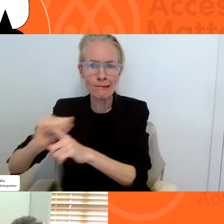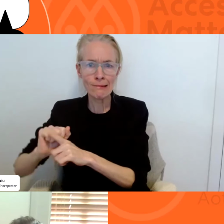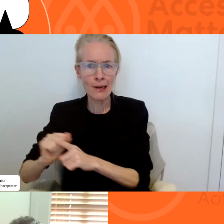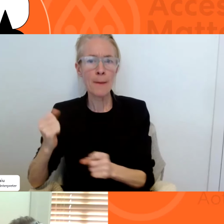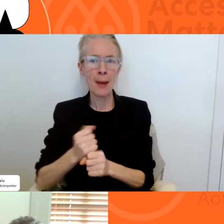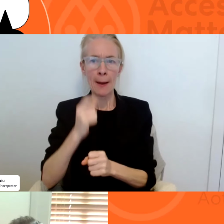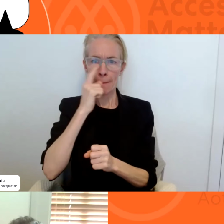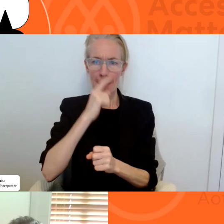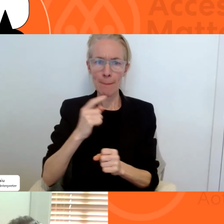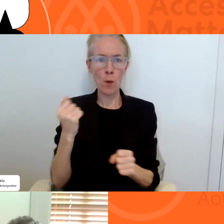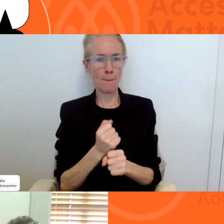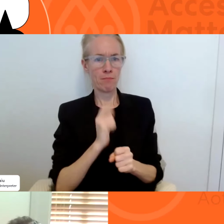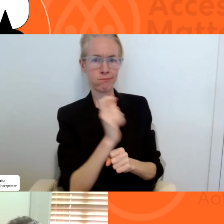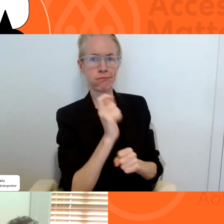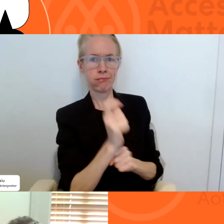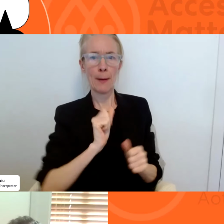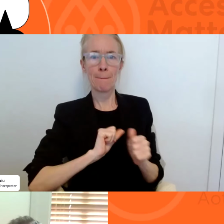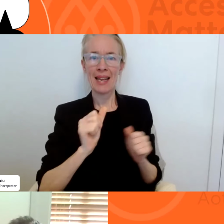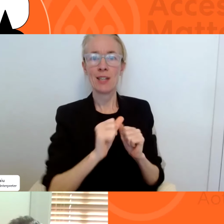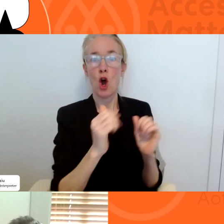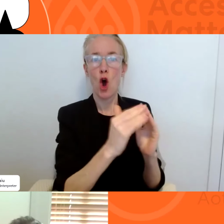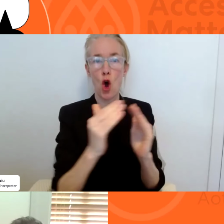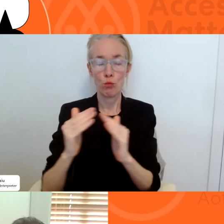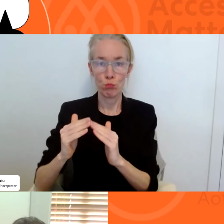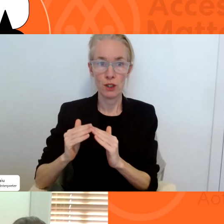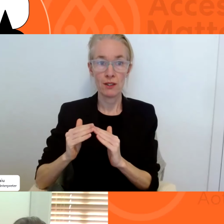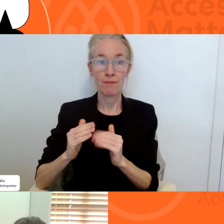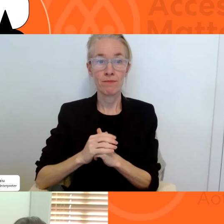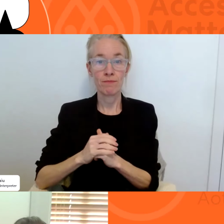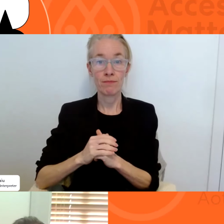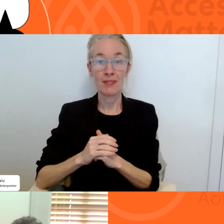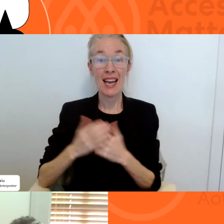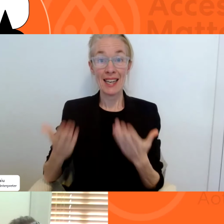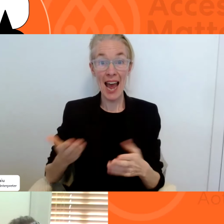their efforts have been deliberately undermined. We don't have much